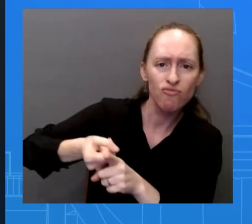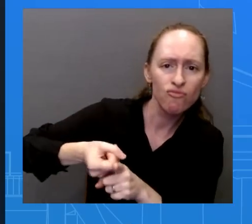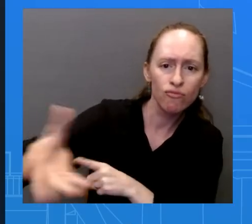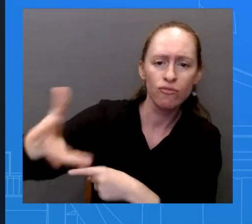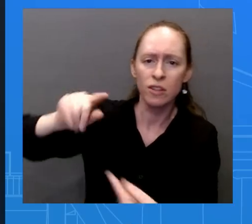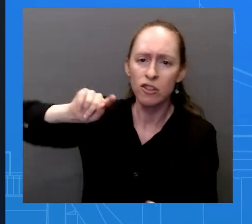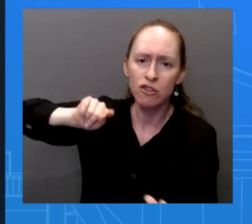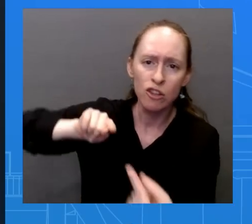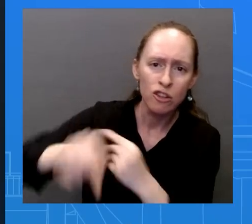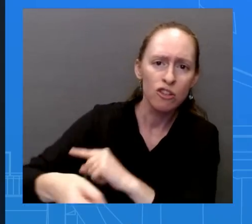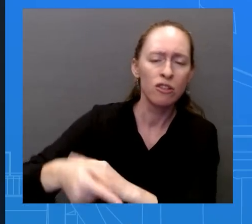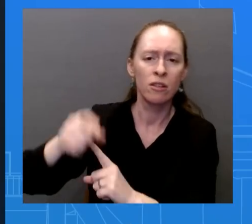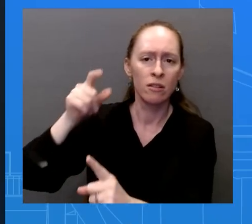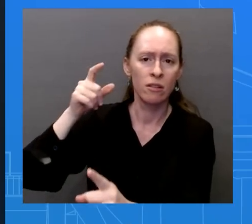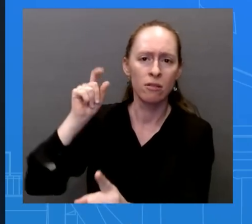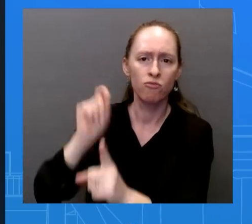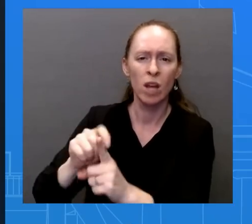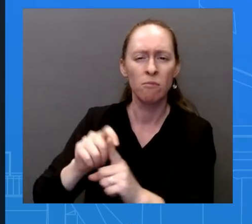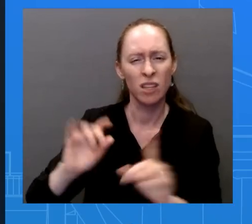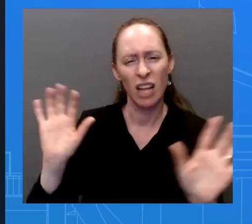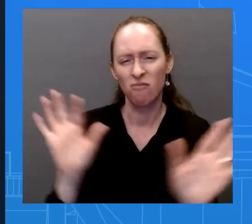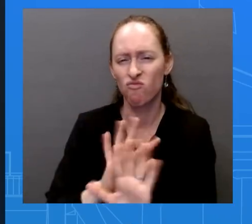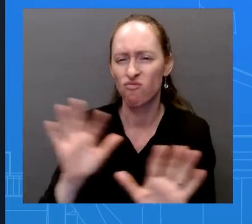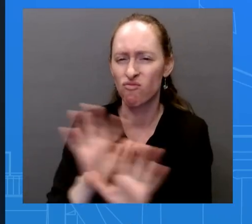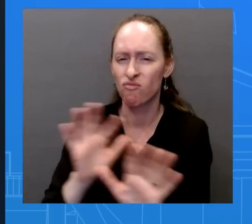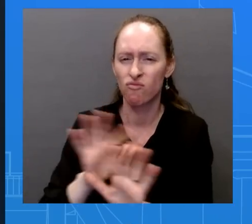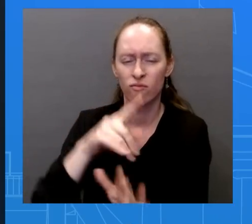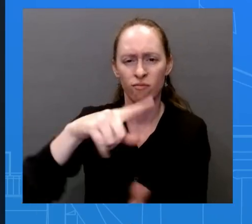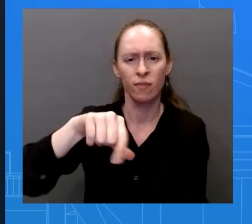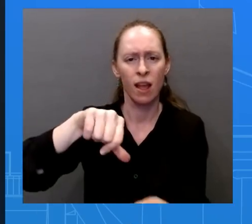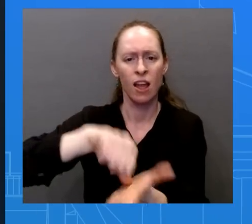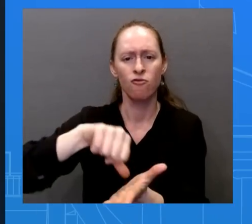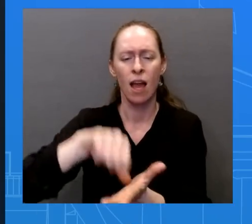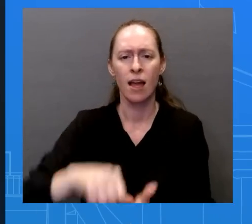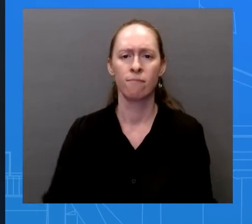to create an equitable country and world for our daughters and granddaughters.